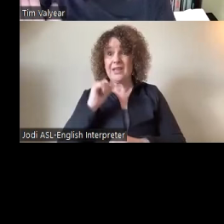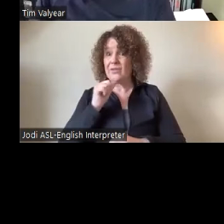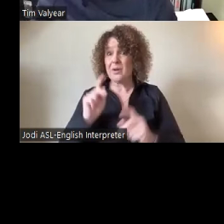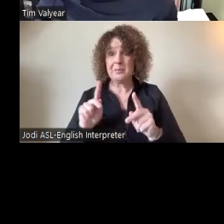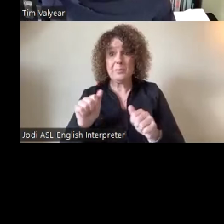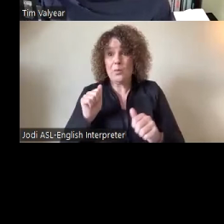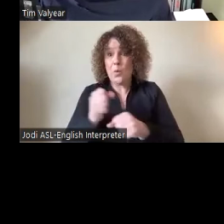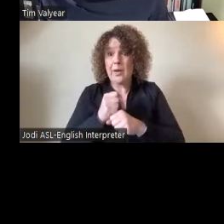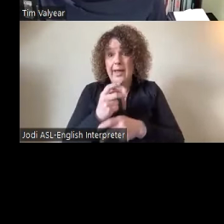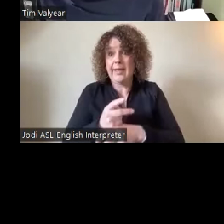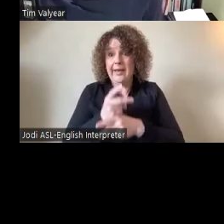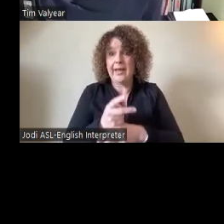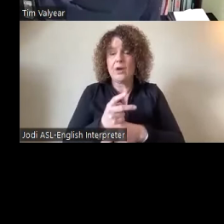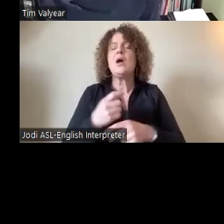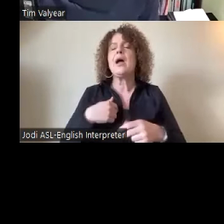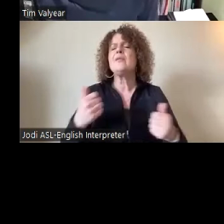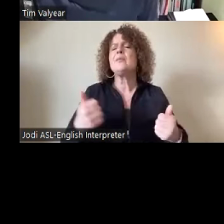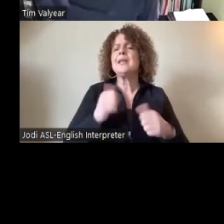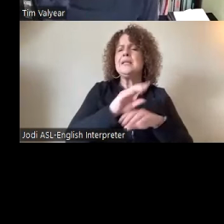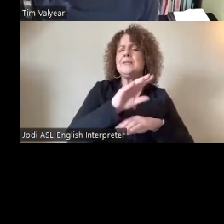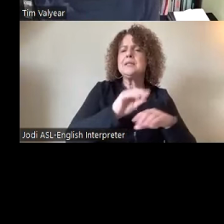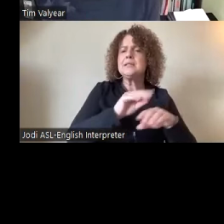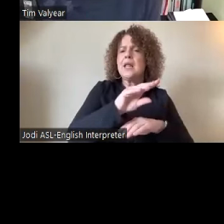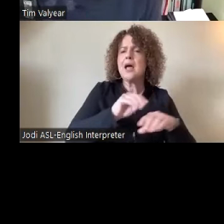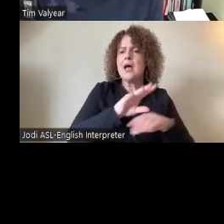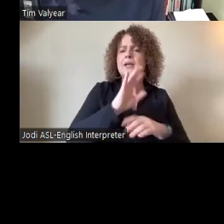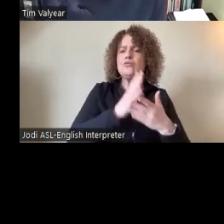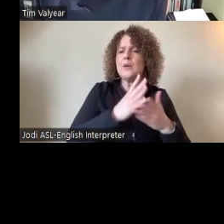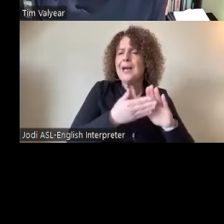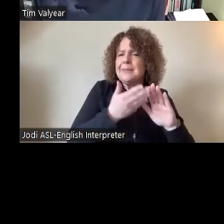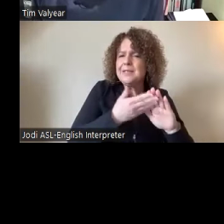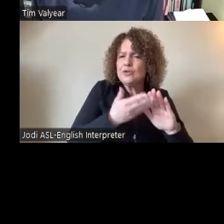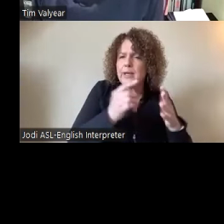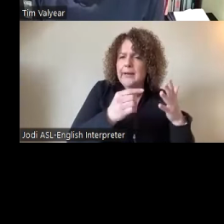four, I have seen those people come to work wearing an